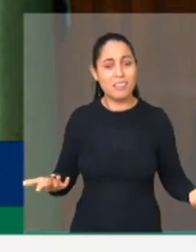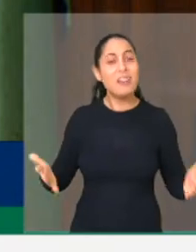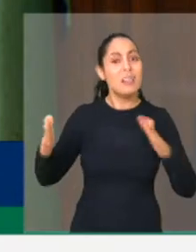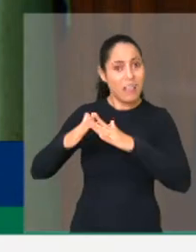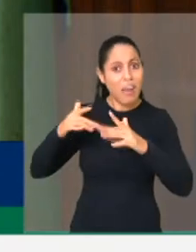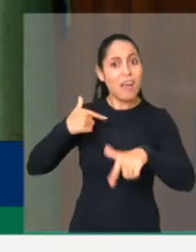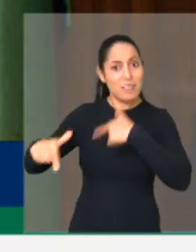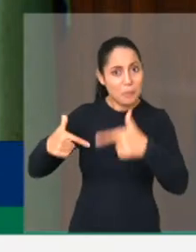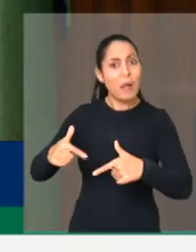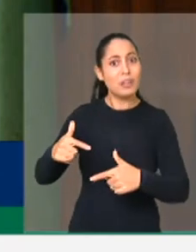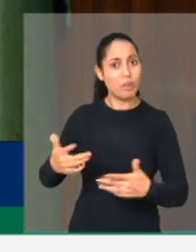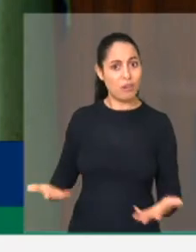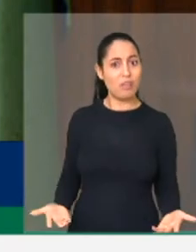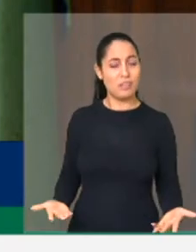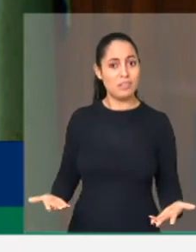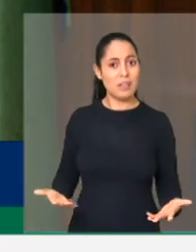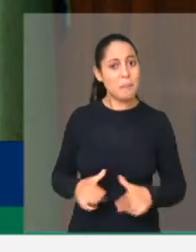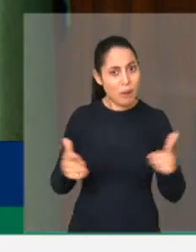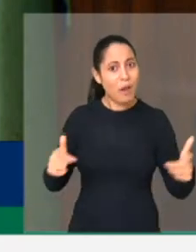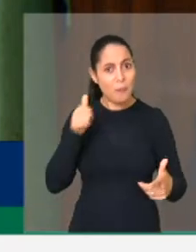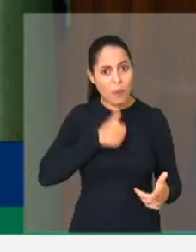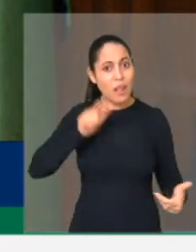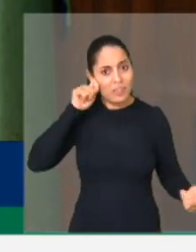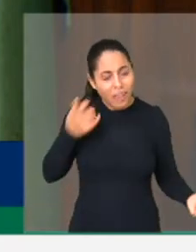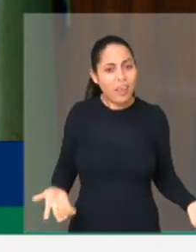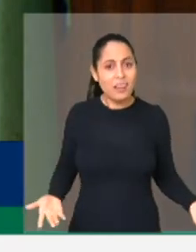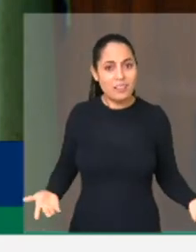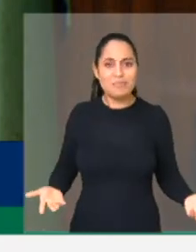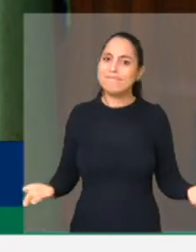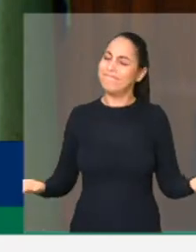TEM QUARTINHOS CHAMADOS DE SERVIÇOS, OS FAMOSOS NO BRASIL, QUARTINHOS DE EMPREGADA QUE ENVERGONHAM O